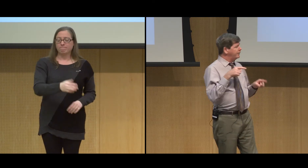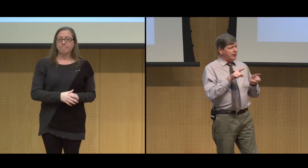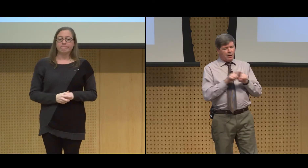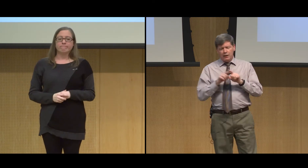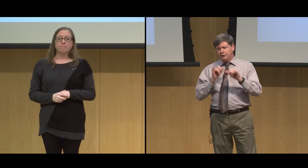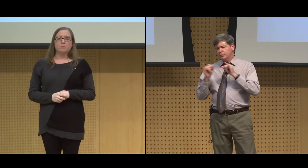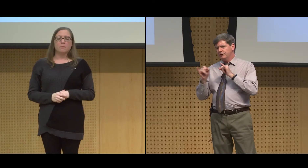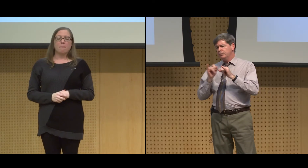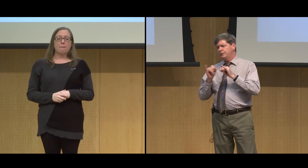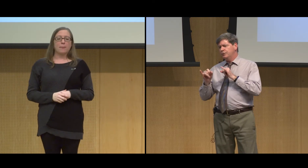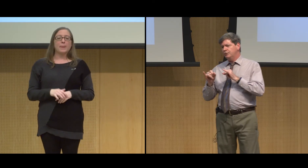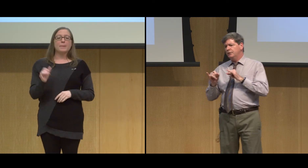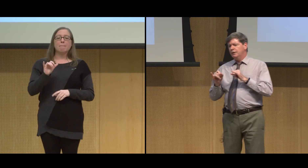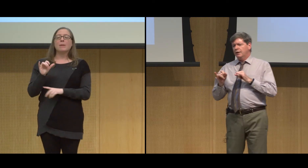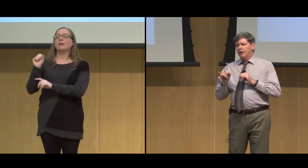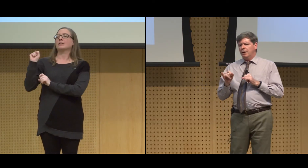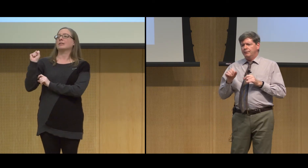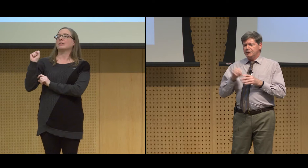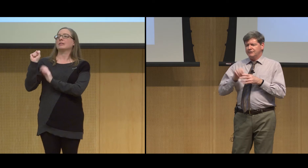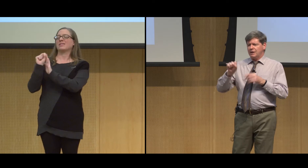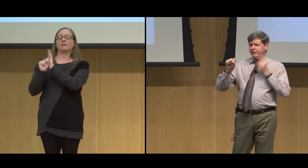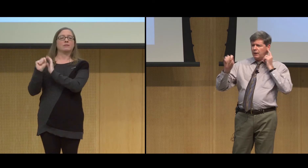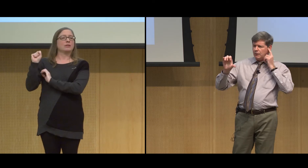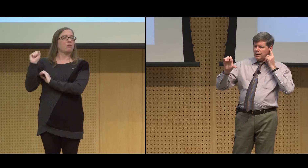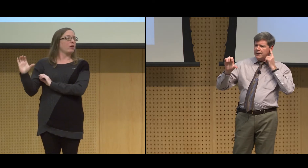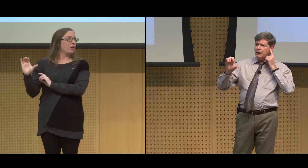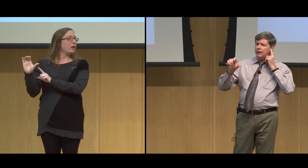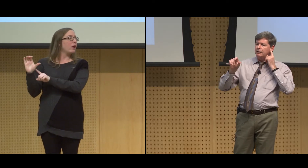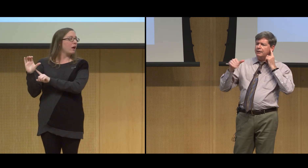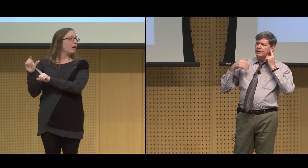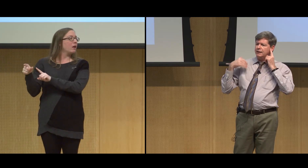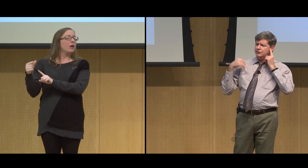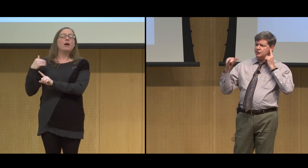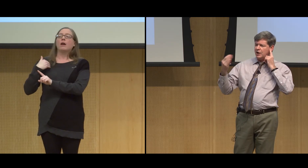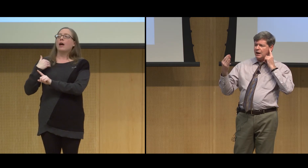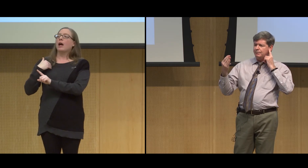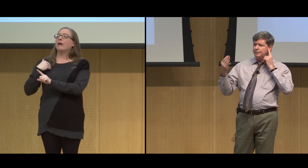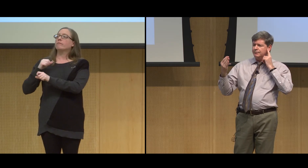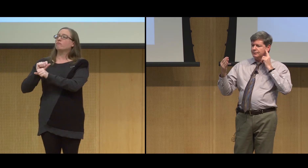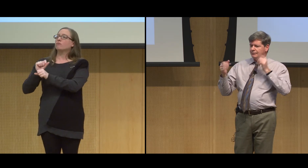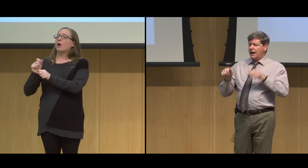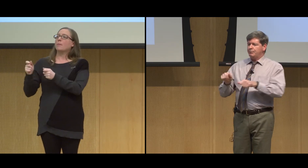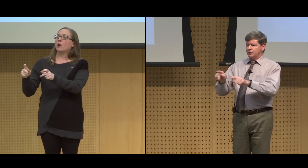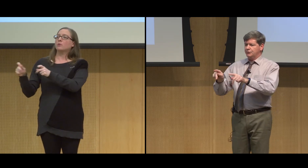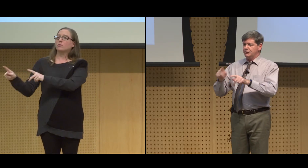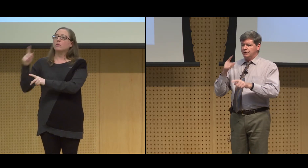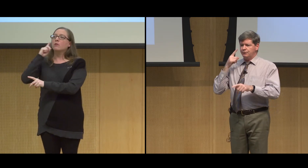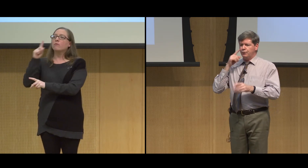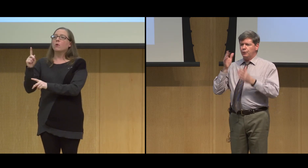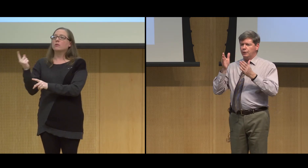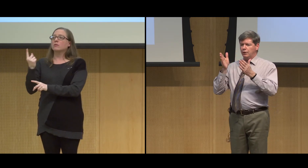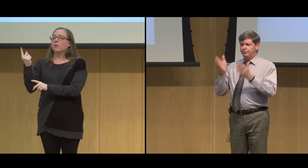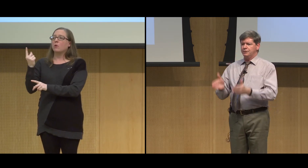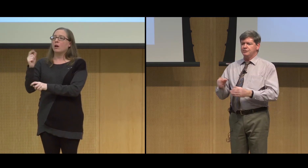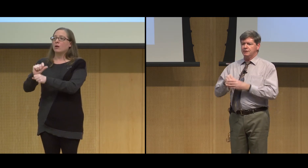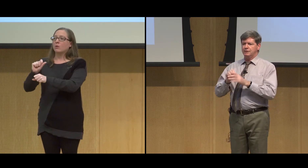Um, I also interviewed in South Carolina, they had a job opportunity for a person